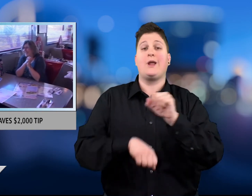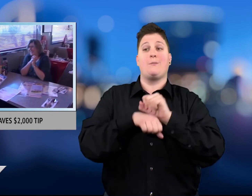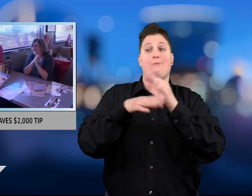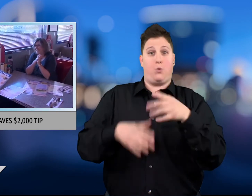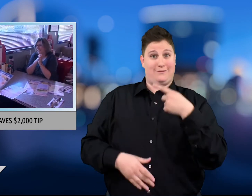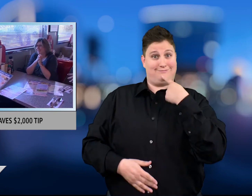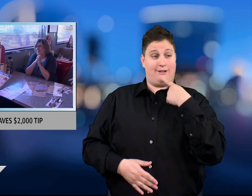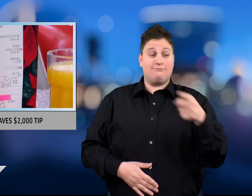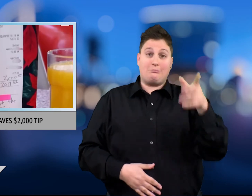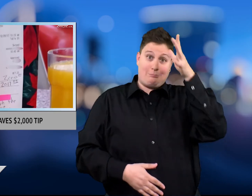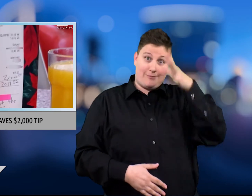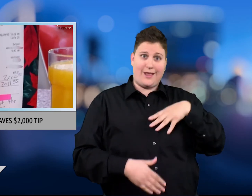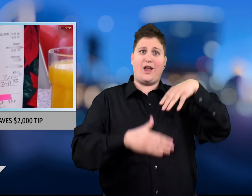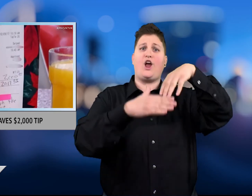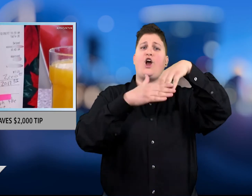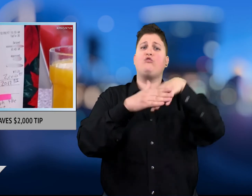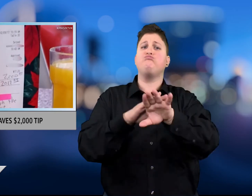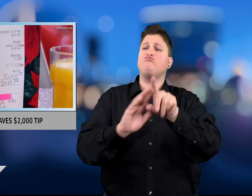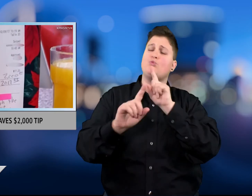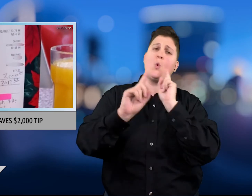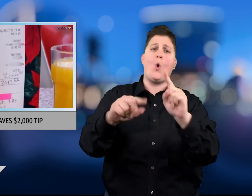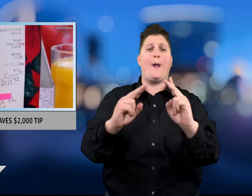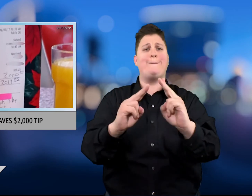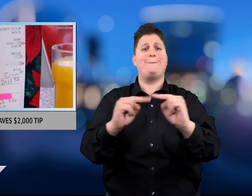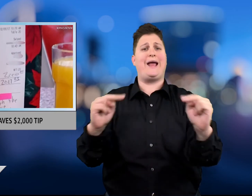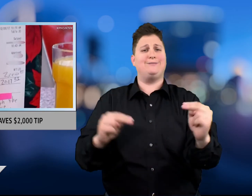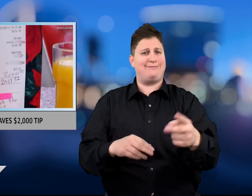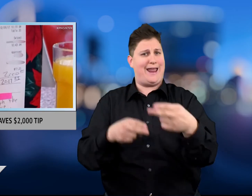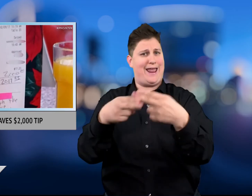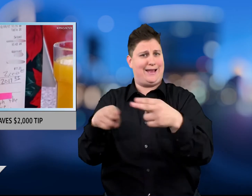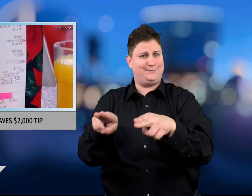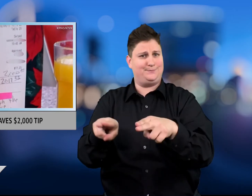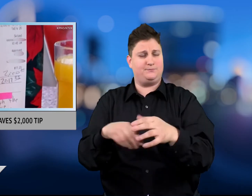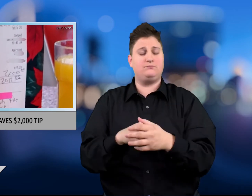Employers say a man came in and ordered bacon and eggs.